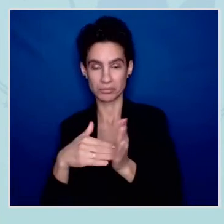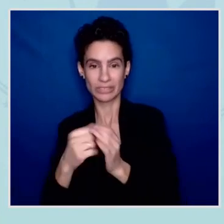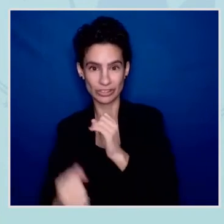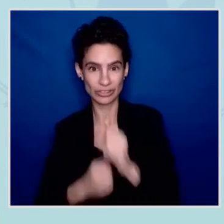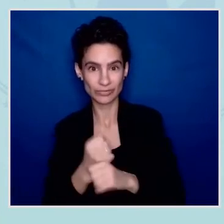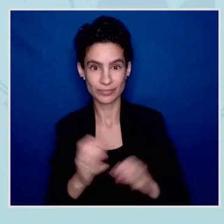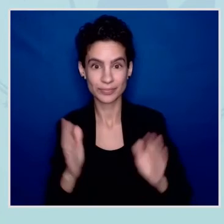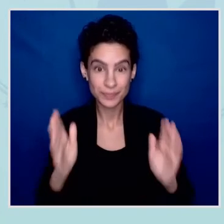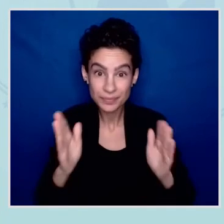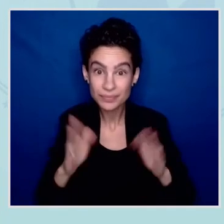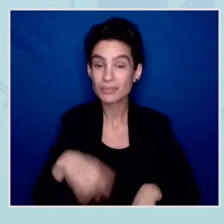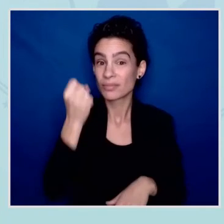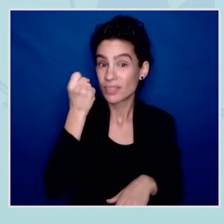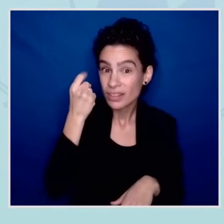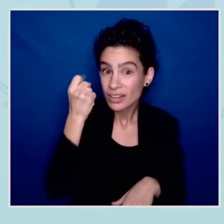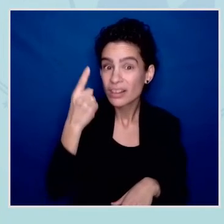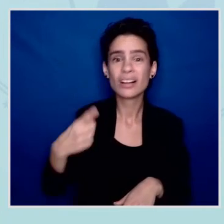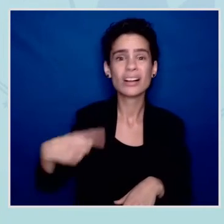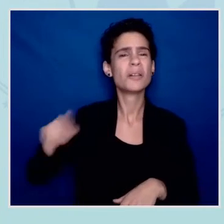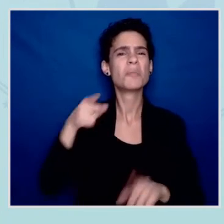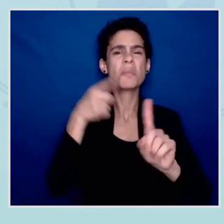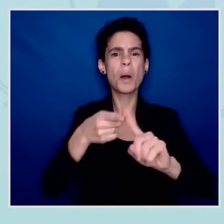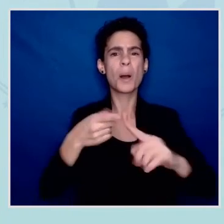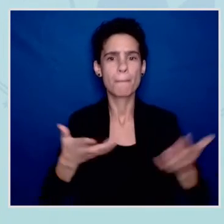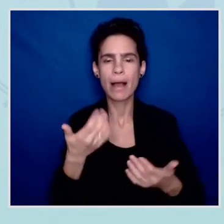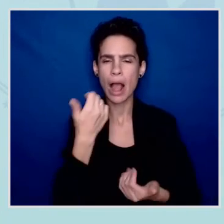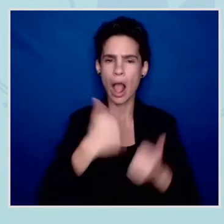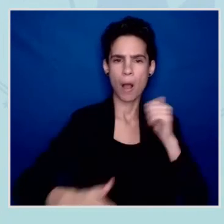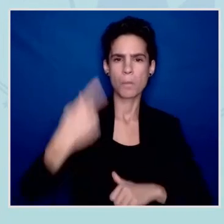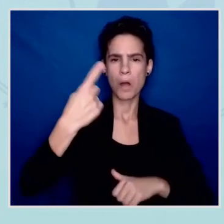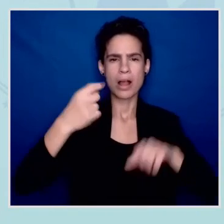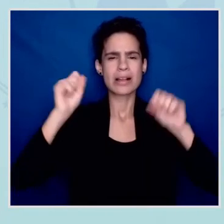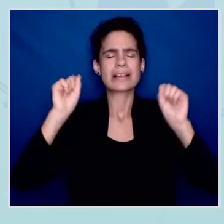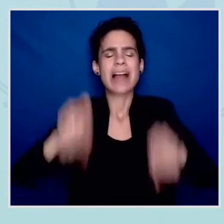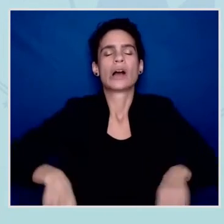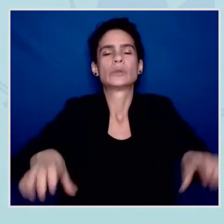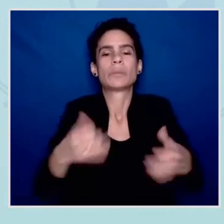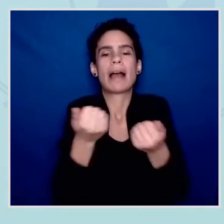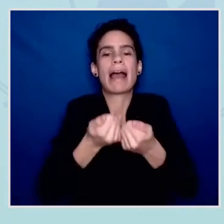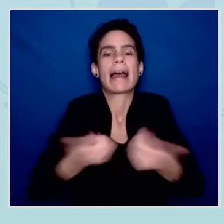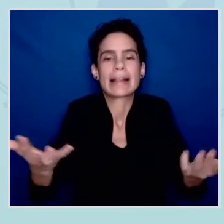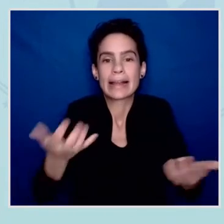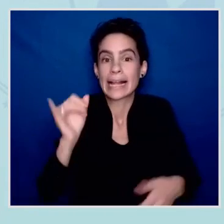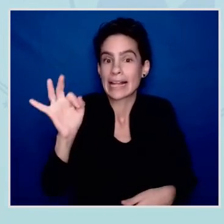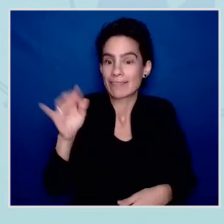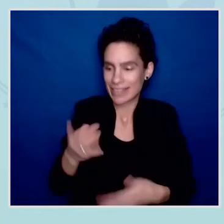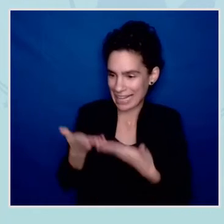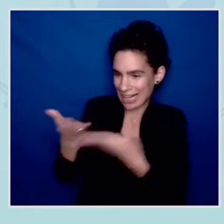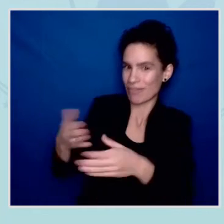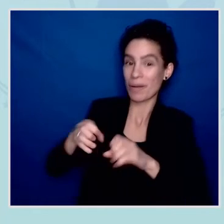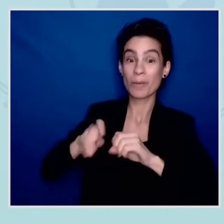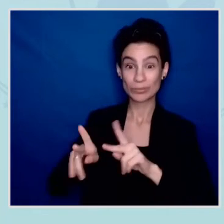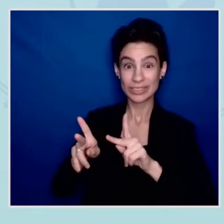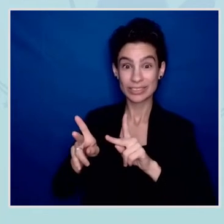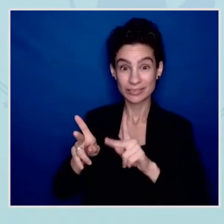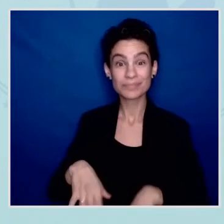GRADUATION, THE LOWEST STARTING SALARY WAS $49,000, THE HIGHEST, $104,000. THE POINT IS, GIVE PEOPLE A